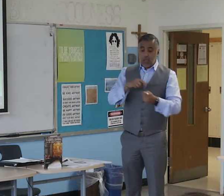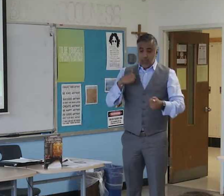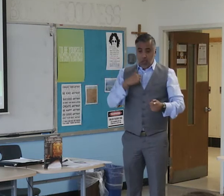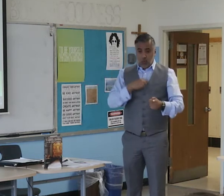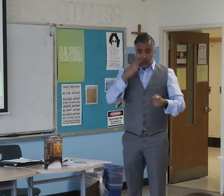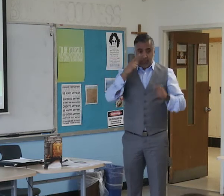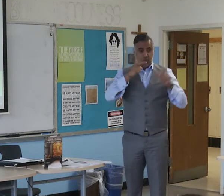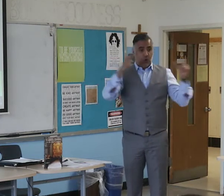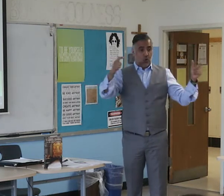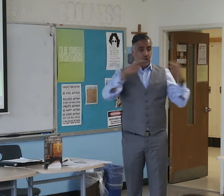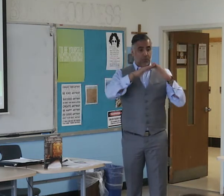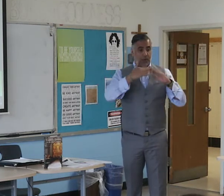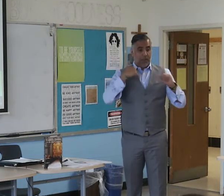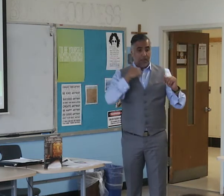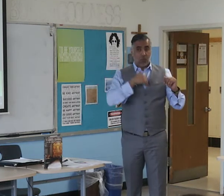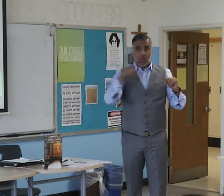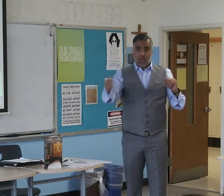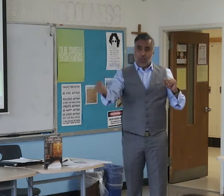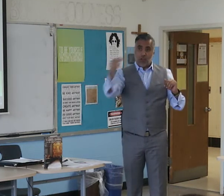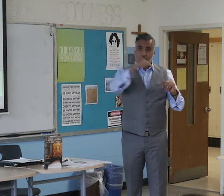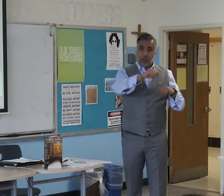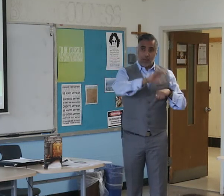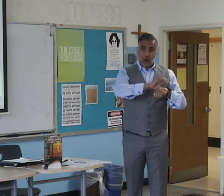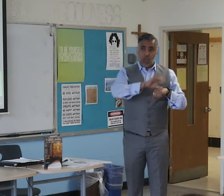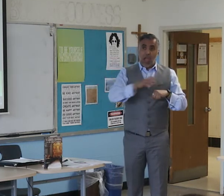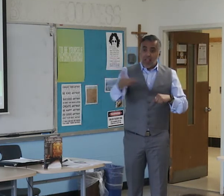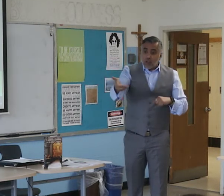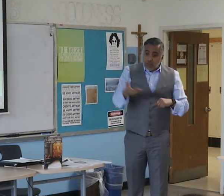community members when they're at the parish and they're invited to help to be